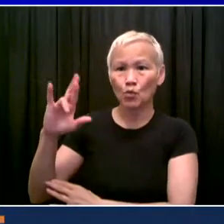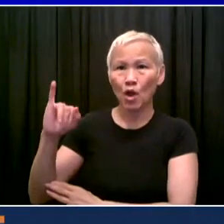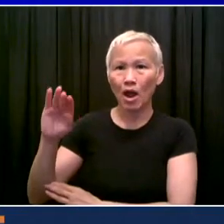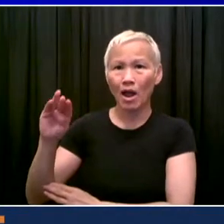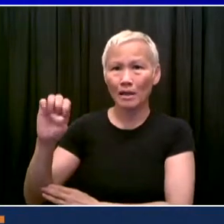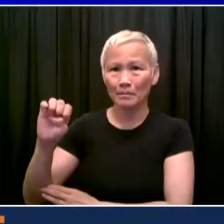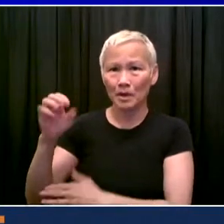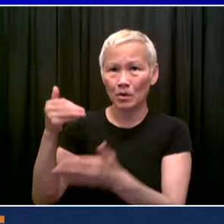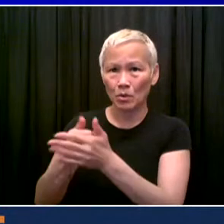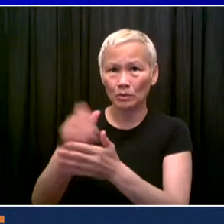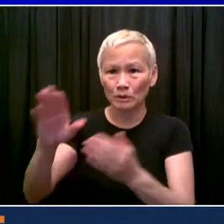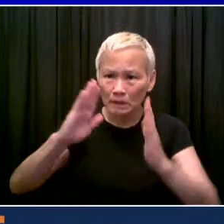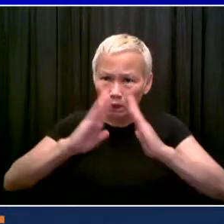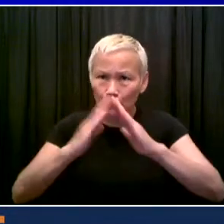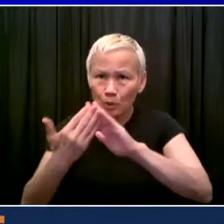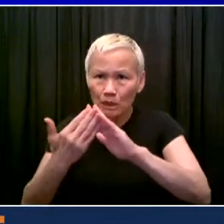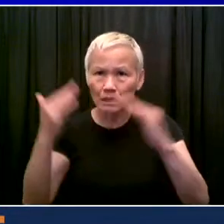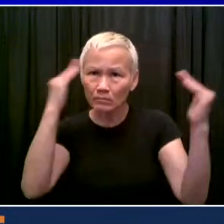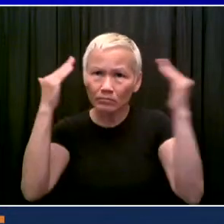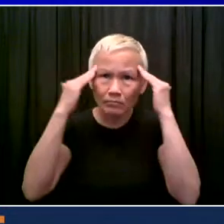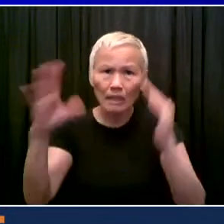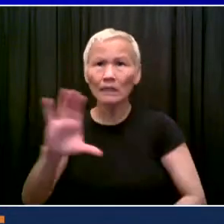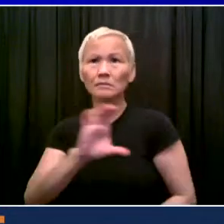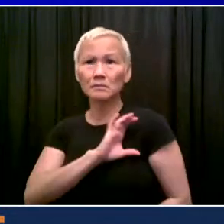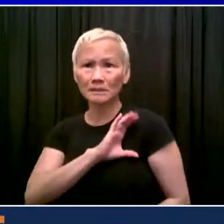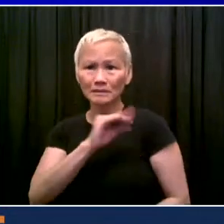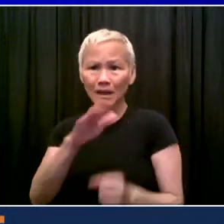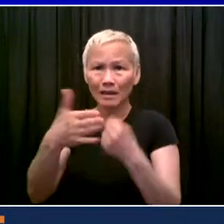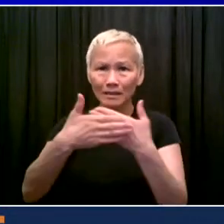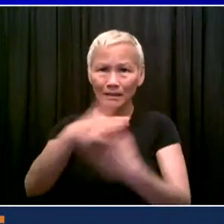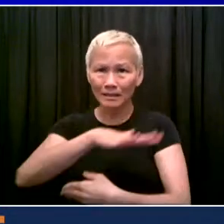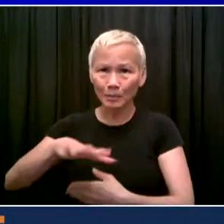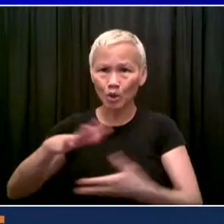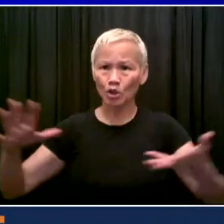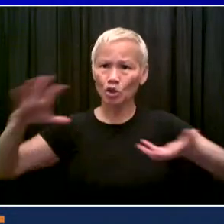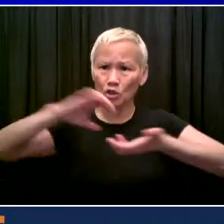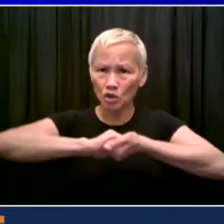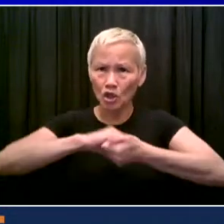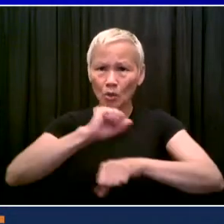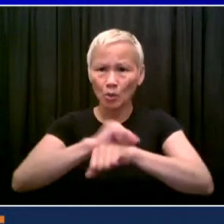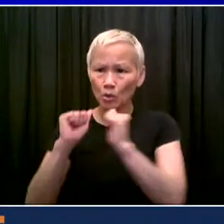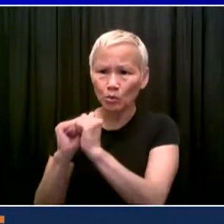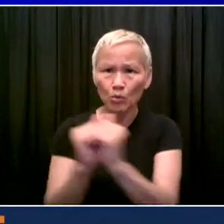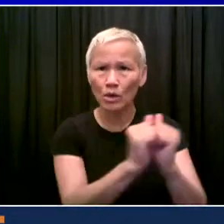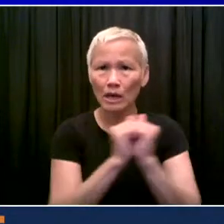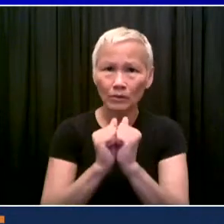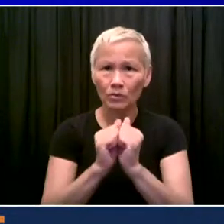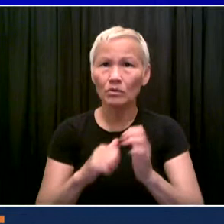THE SOLUTION IS TO FIGHT BACK, NEIGHBORHOOD POLICING, PREICSION POLICIG,N BRING OUR SOCIAL